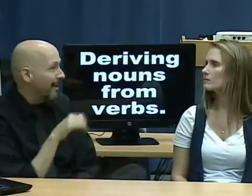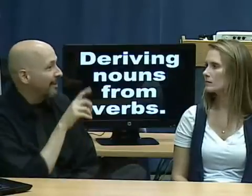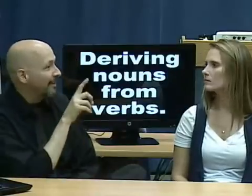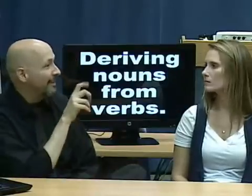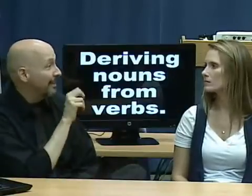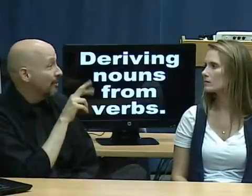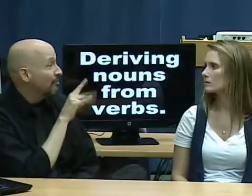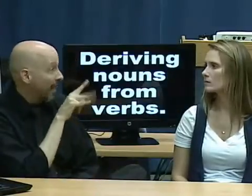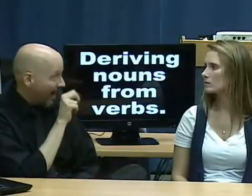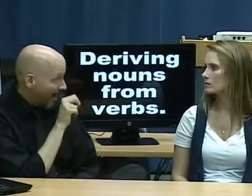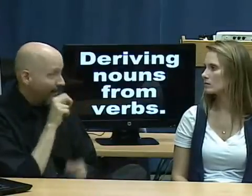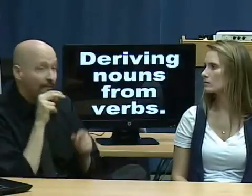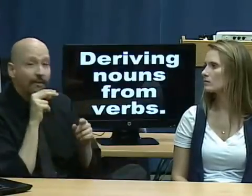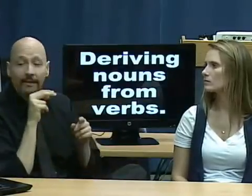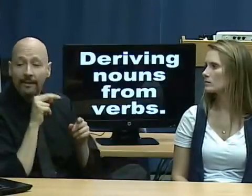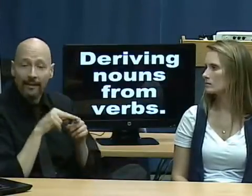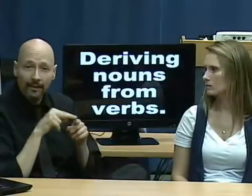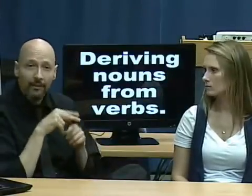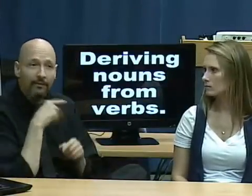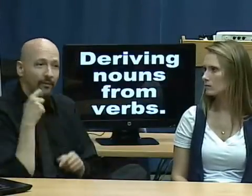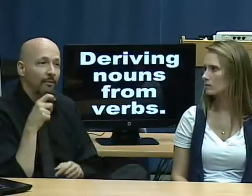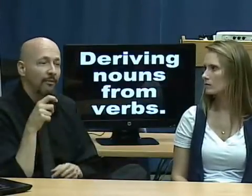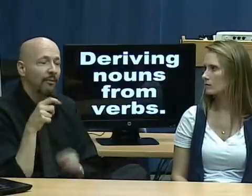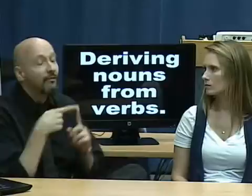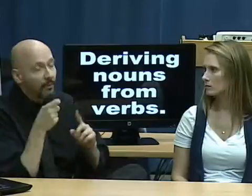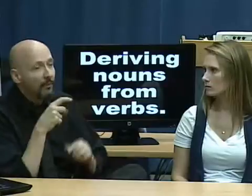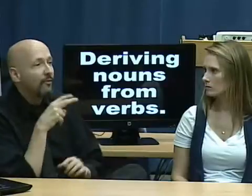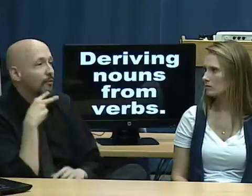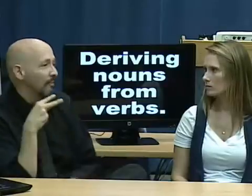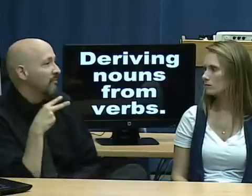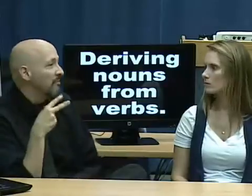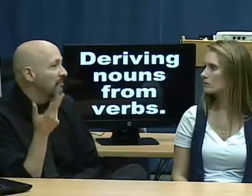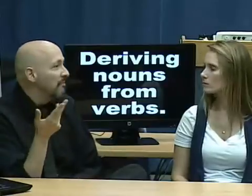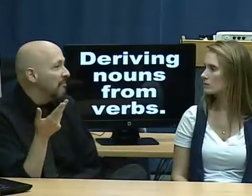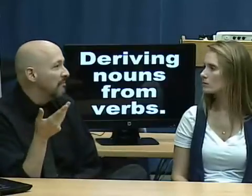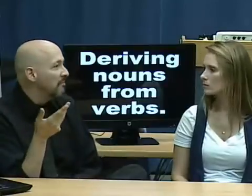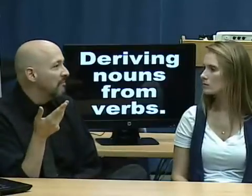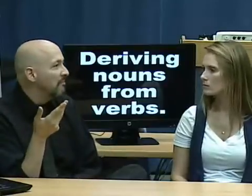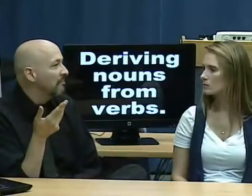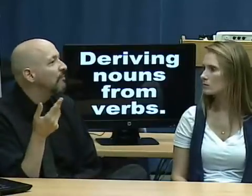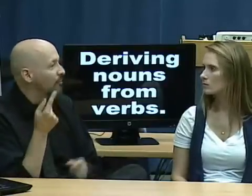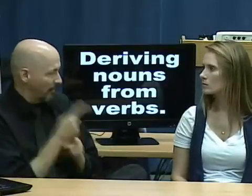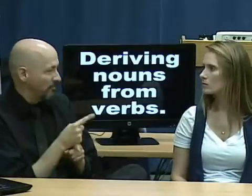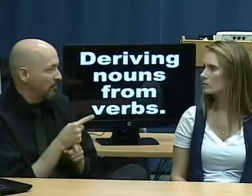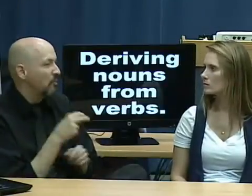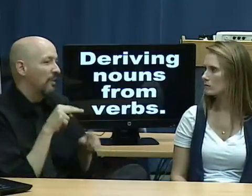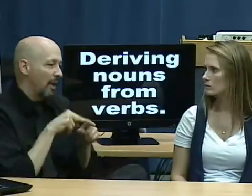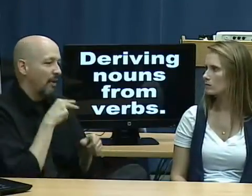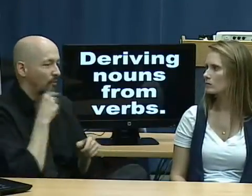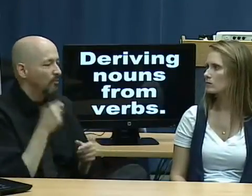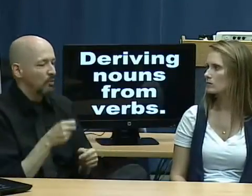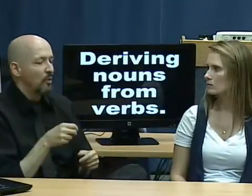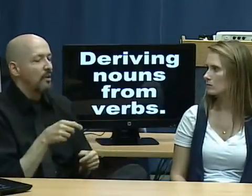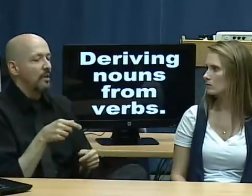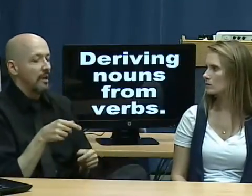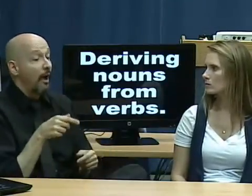That was a noun derived from a verb. Right. A noun and a verb.